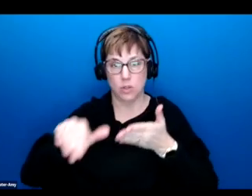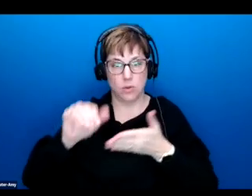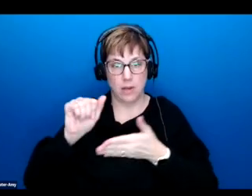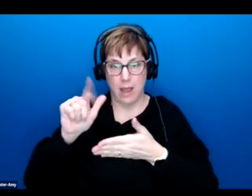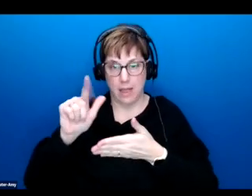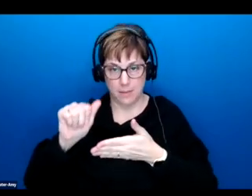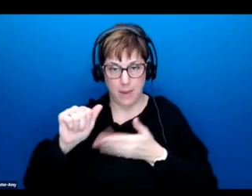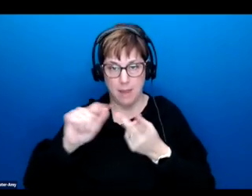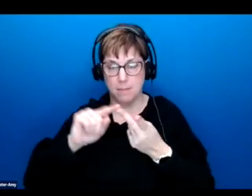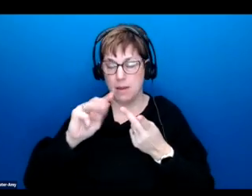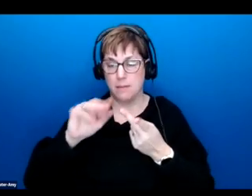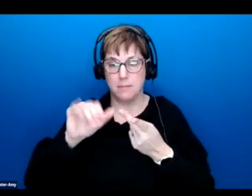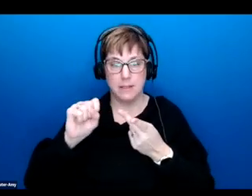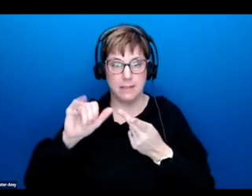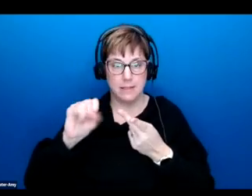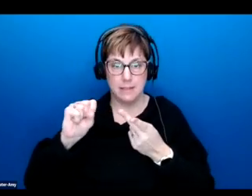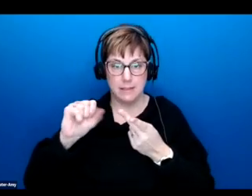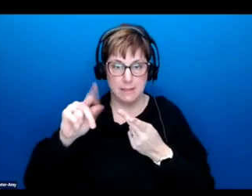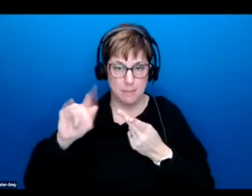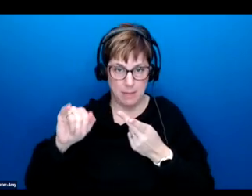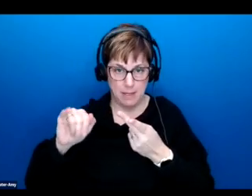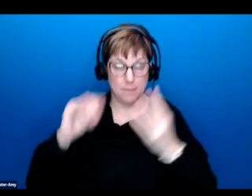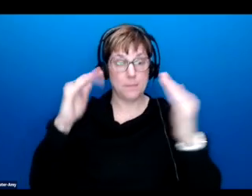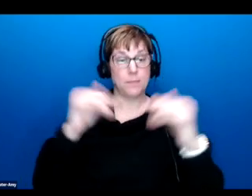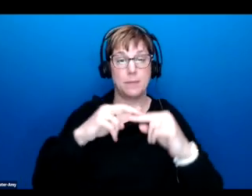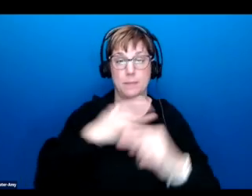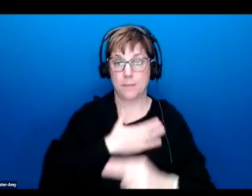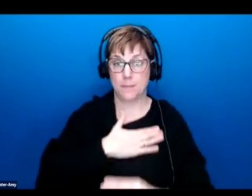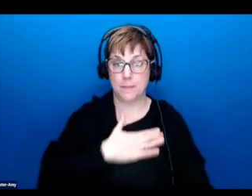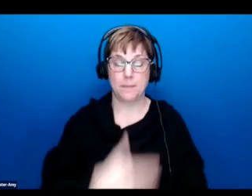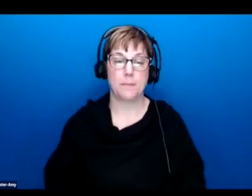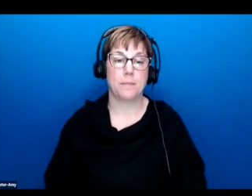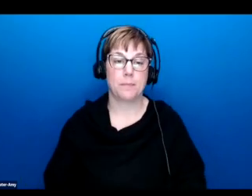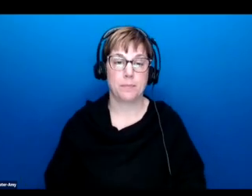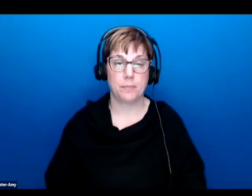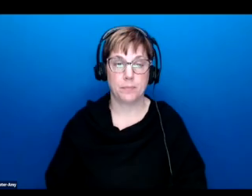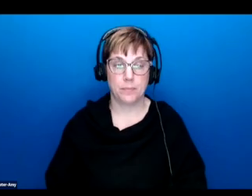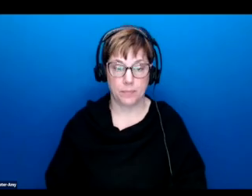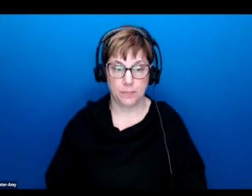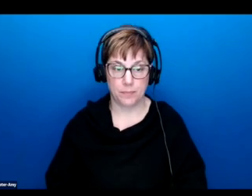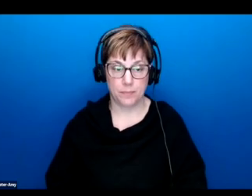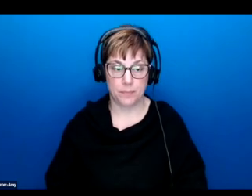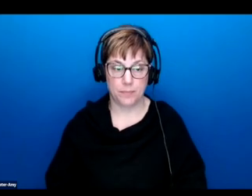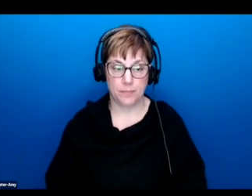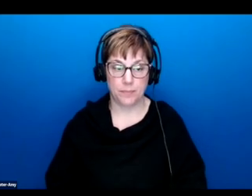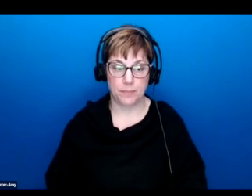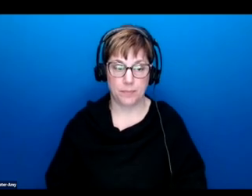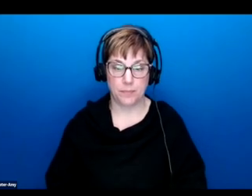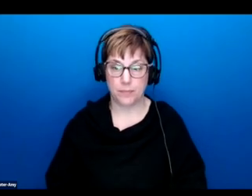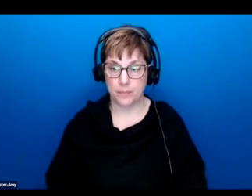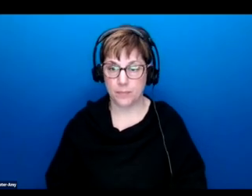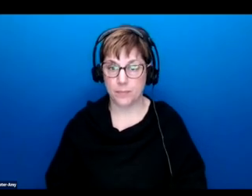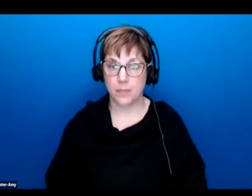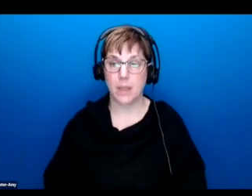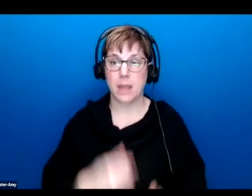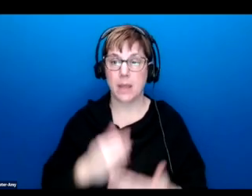Mississippi. Next slide, please. So you might be wondering why there's